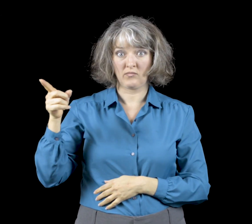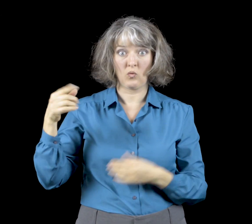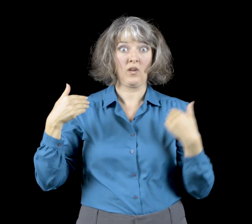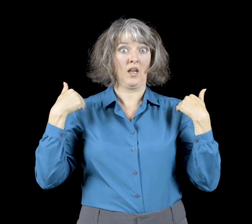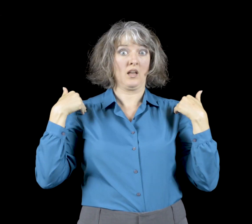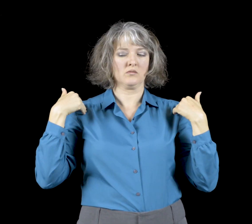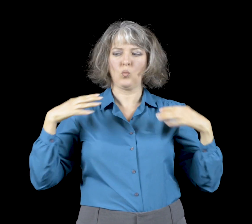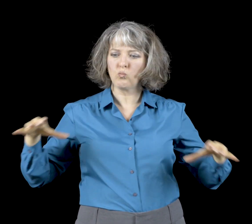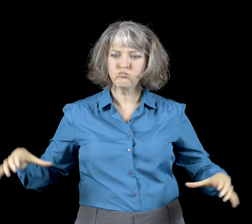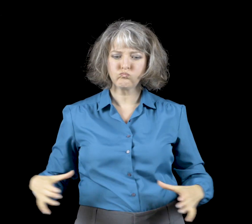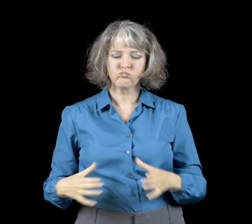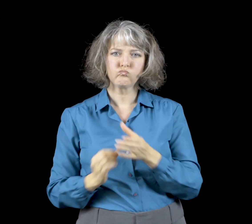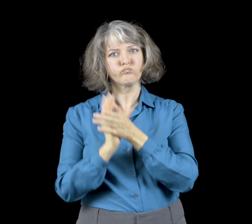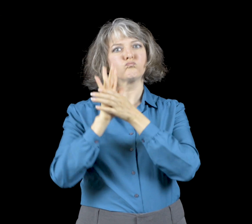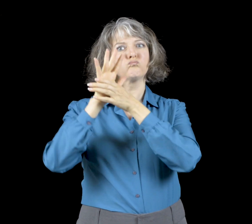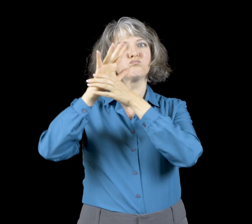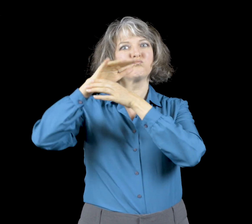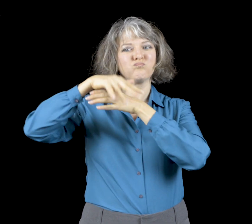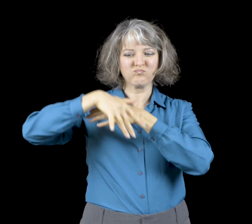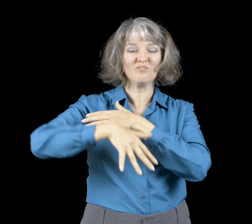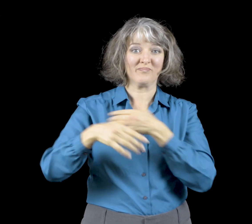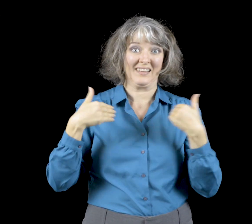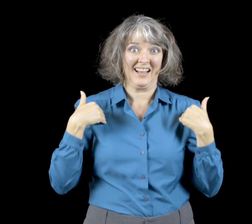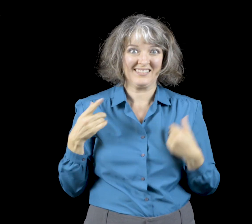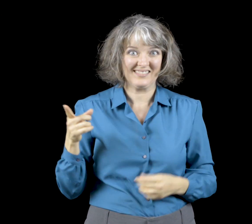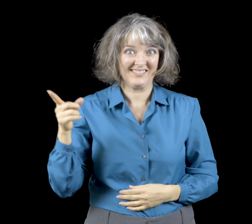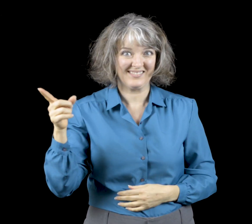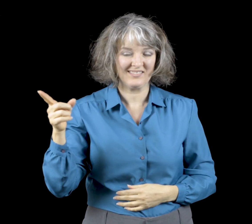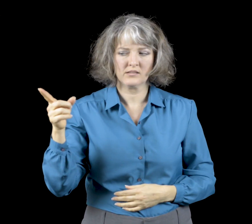Indonesia has volcanoes there.